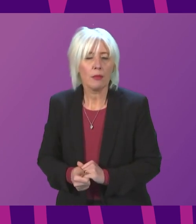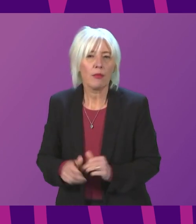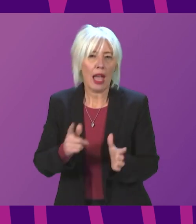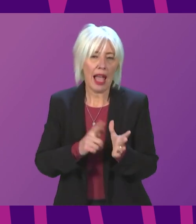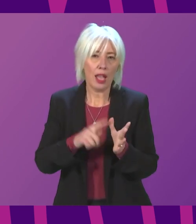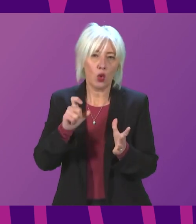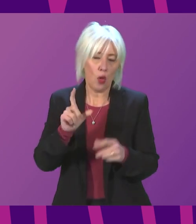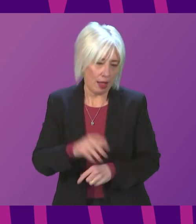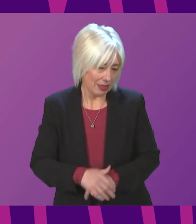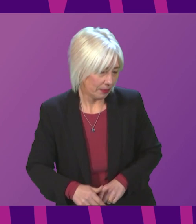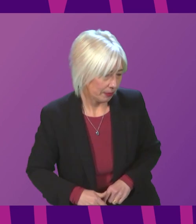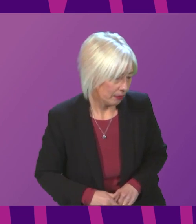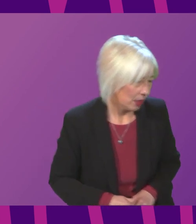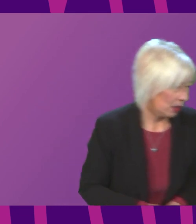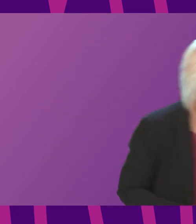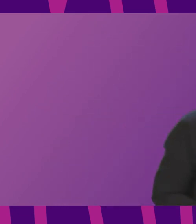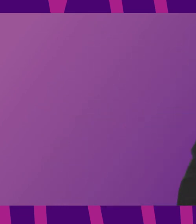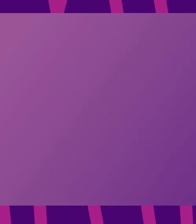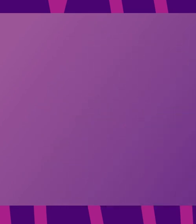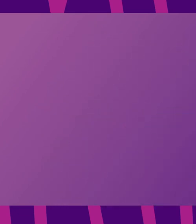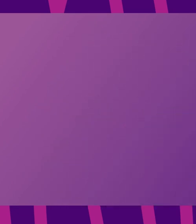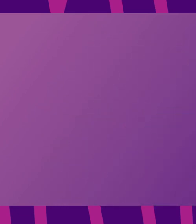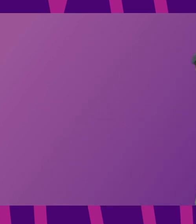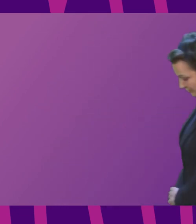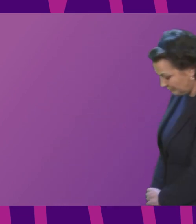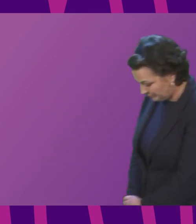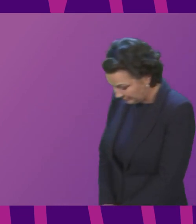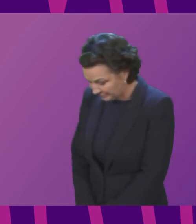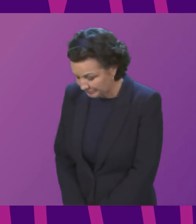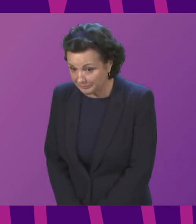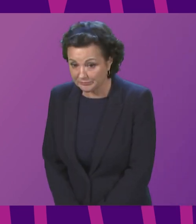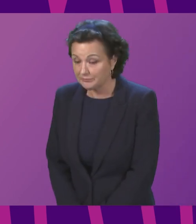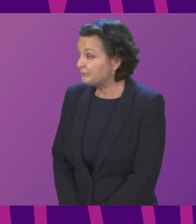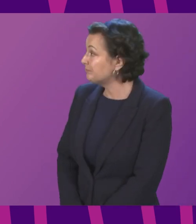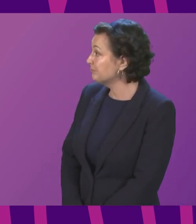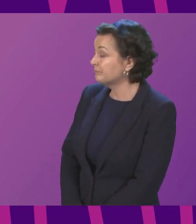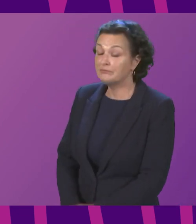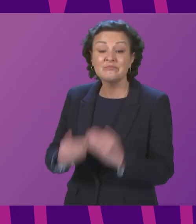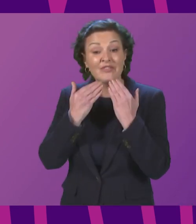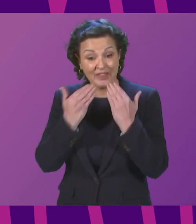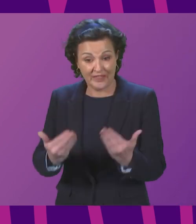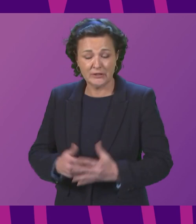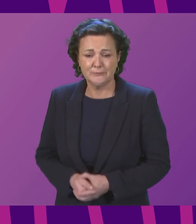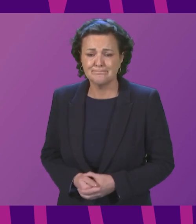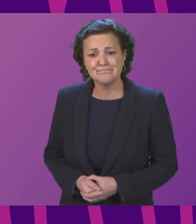treatment, as we get it. At the start of the pandemic, the Government carried Opposition party support for public